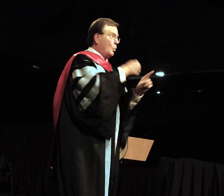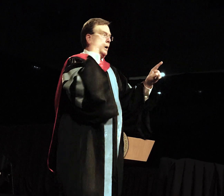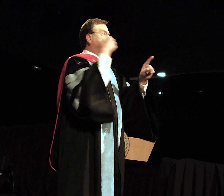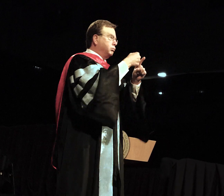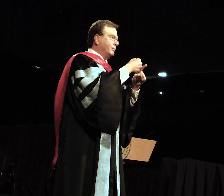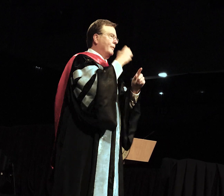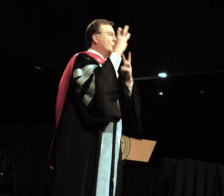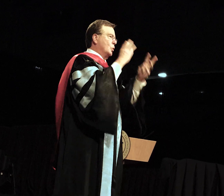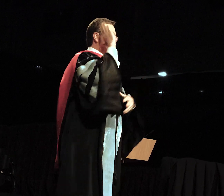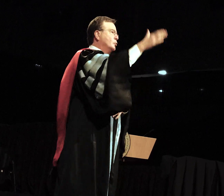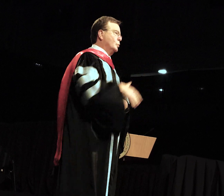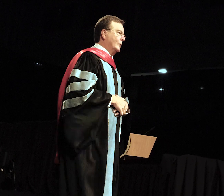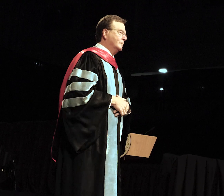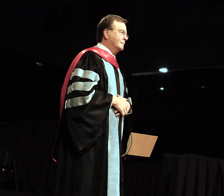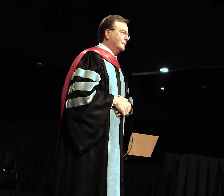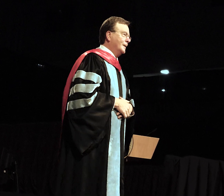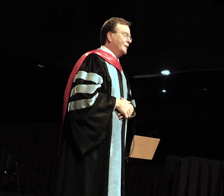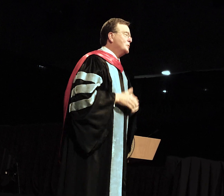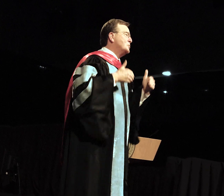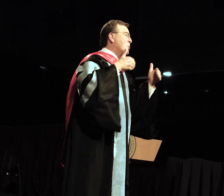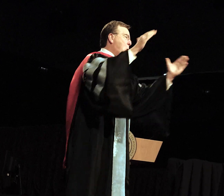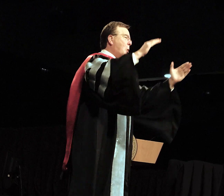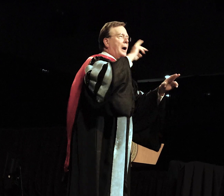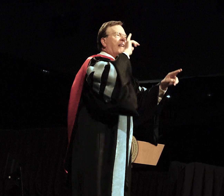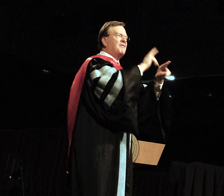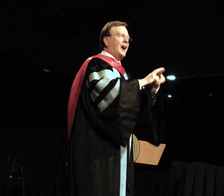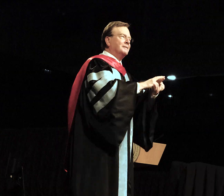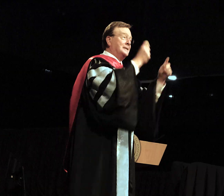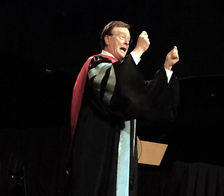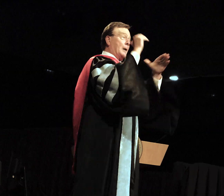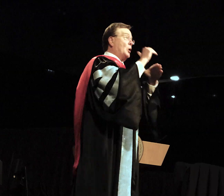I know that you will all make an impact on the world. Go off, have fun!